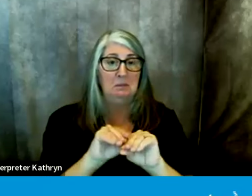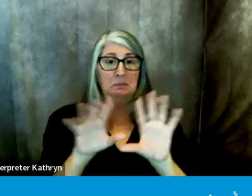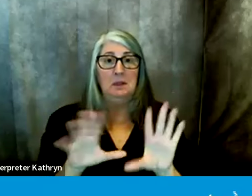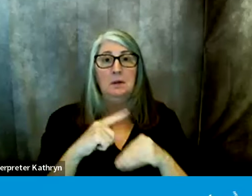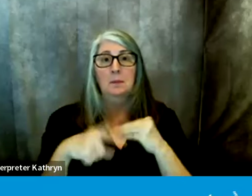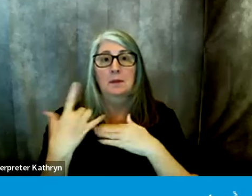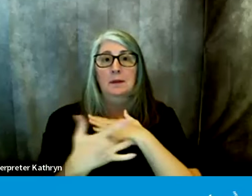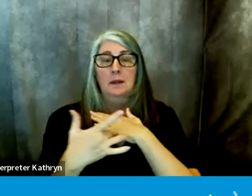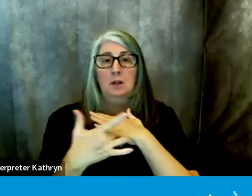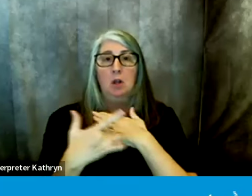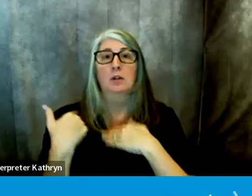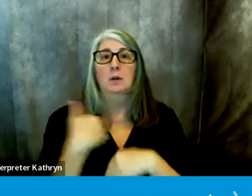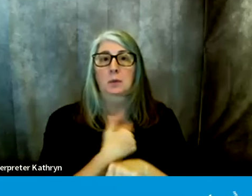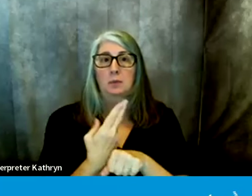that we are developing. Absolutely.